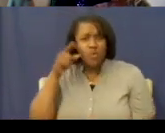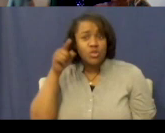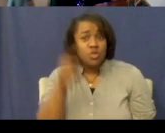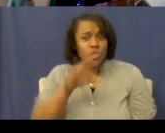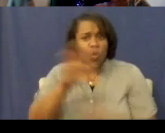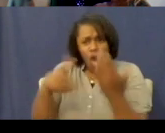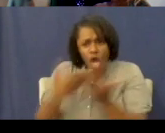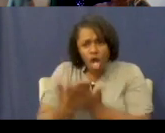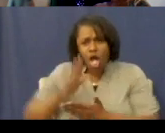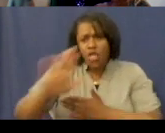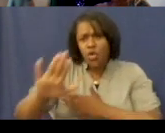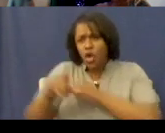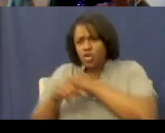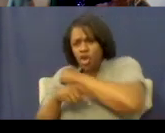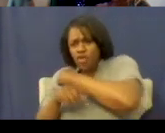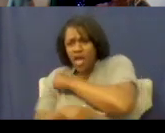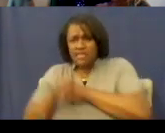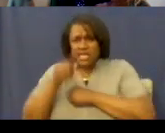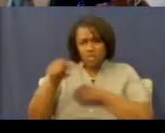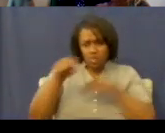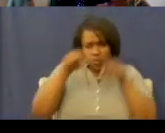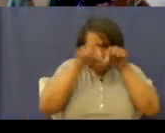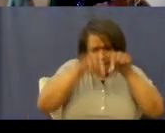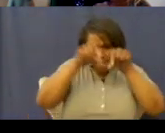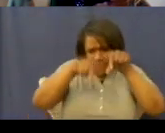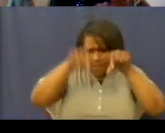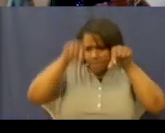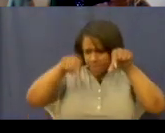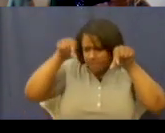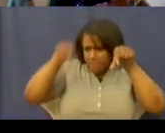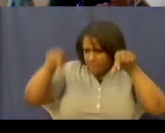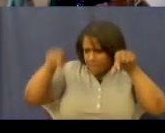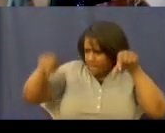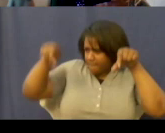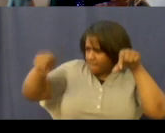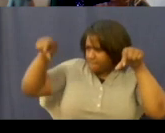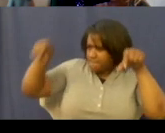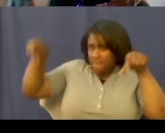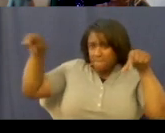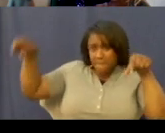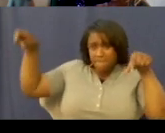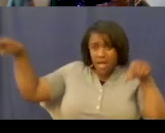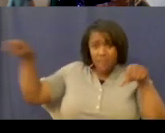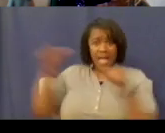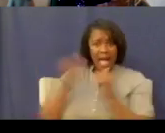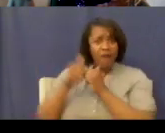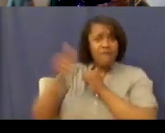and you laid them in a straight line, they would stretch all the way from Washington, D.C.